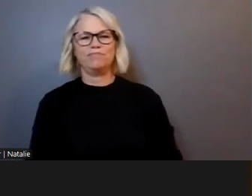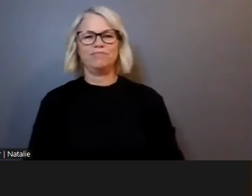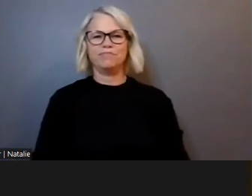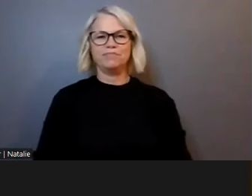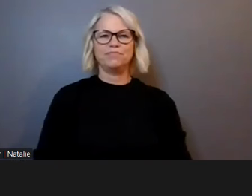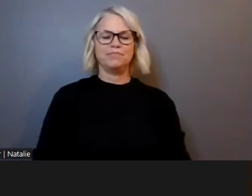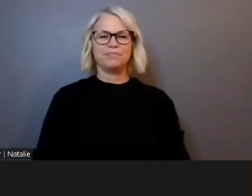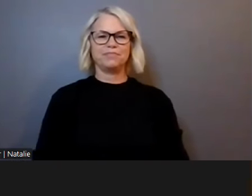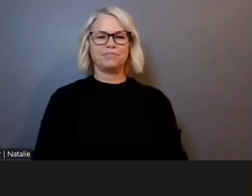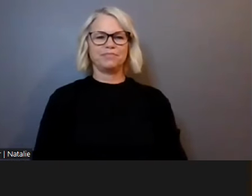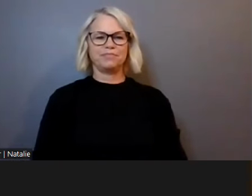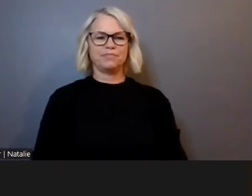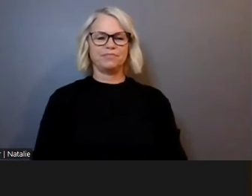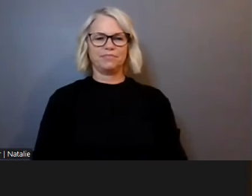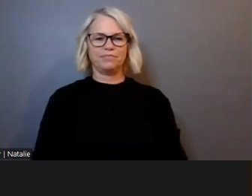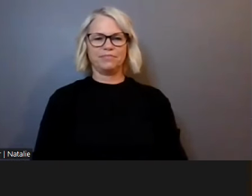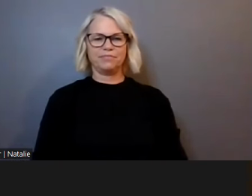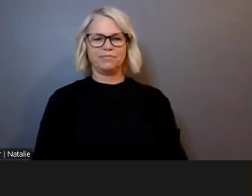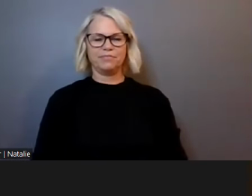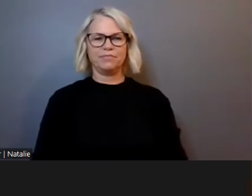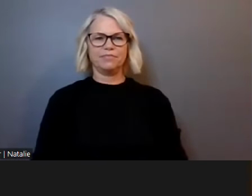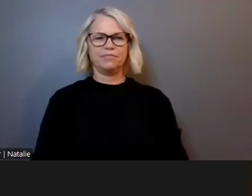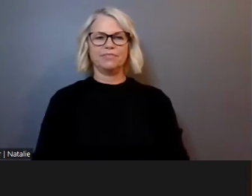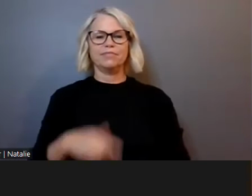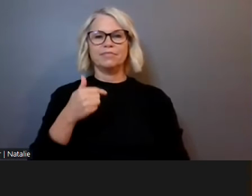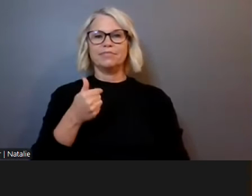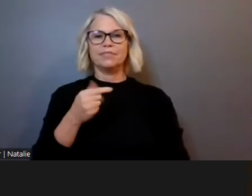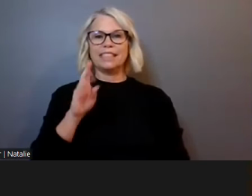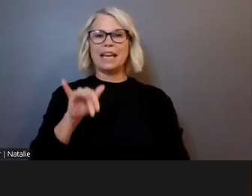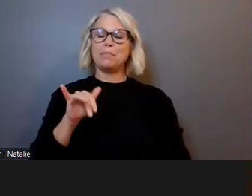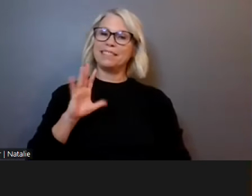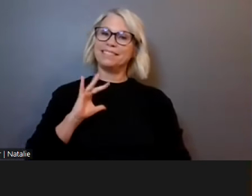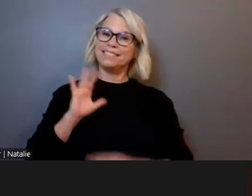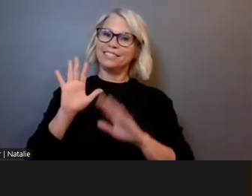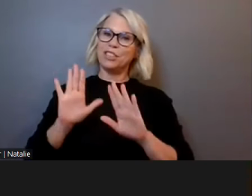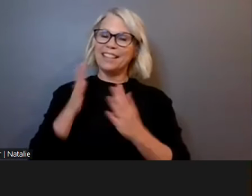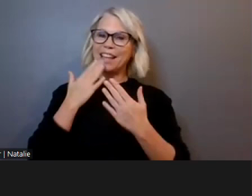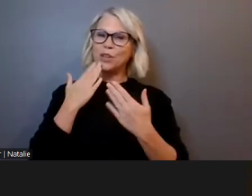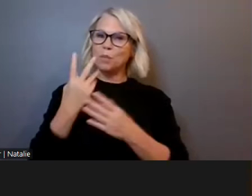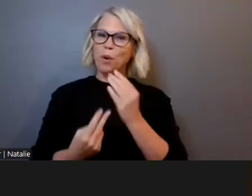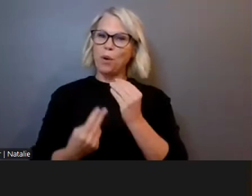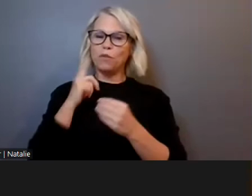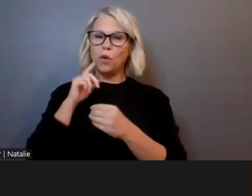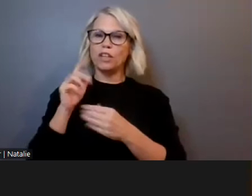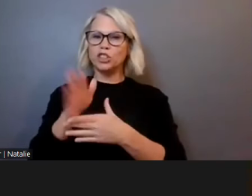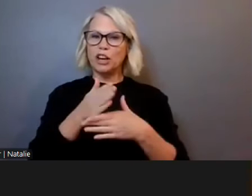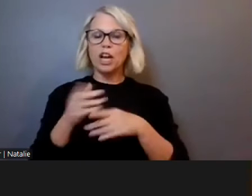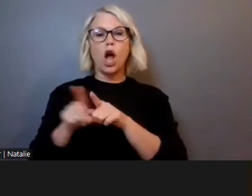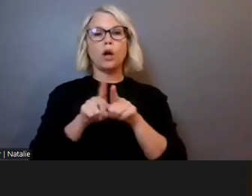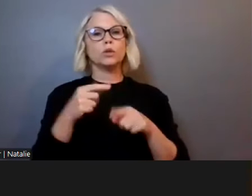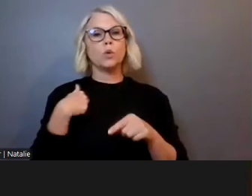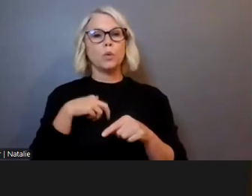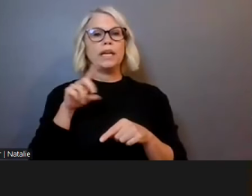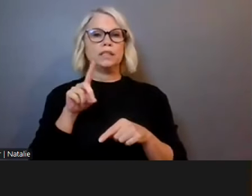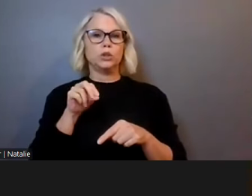That was really great, thank you, both, for sharing , and we do really like to recognize